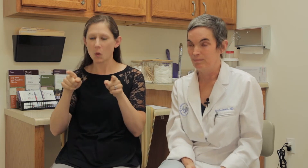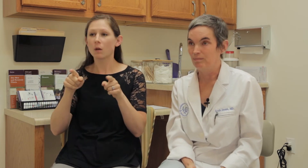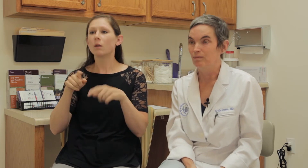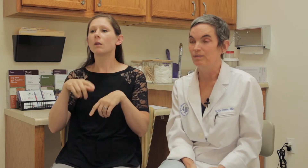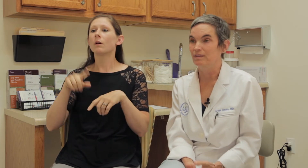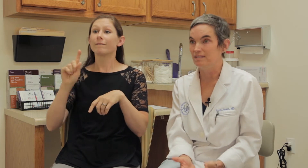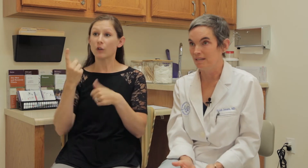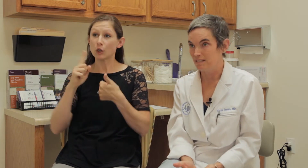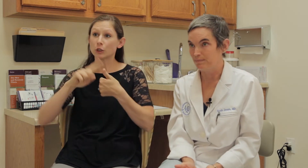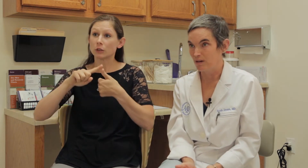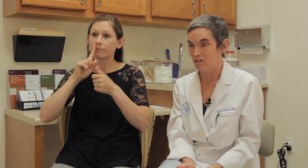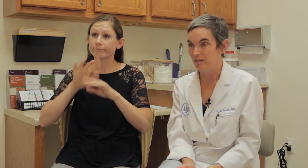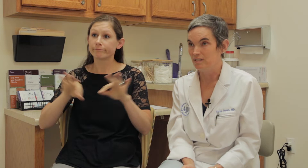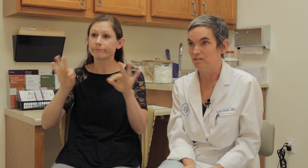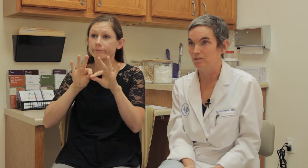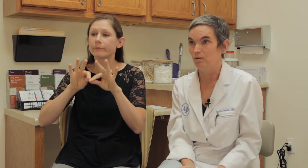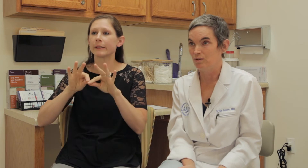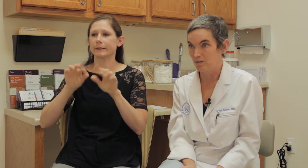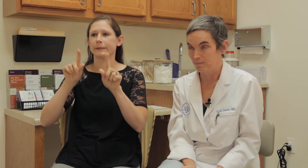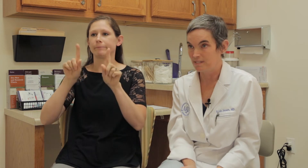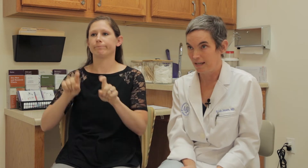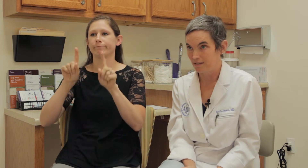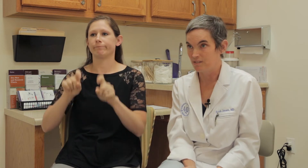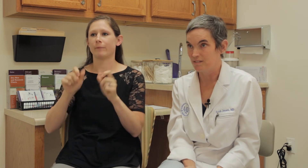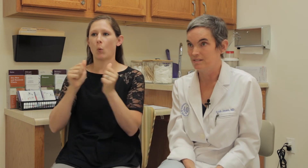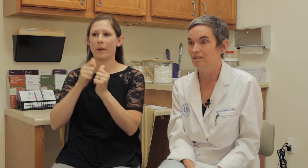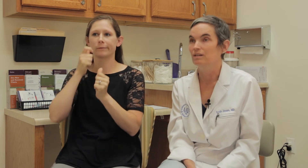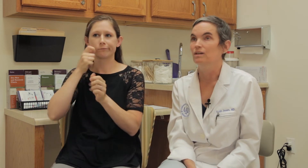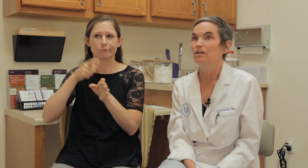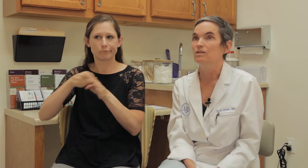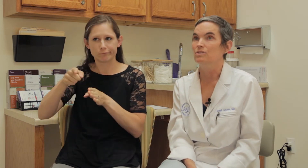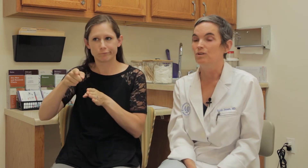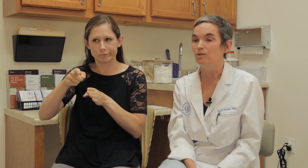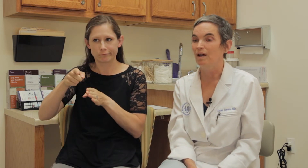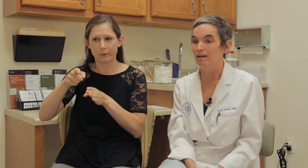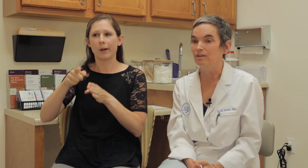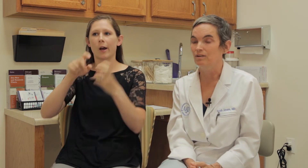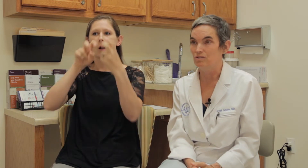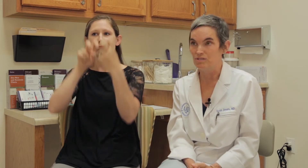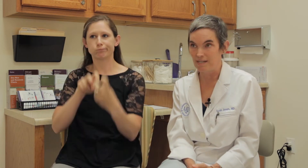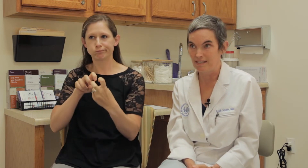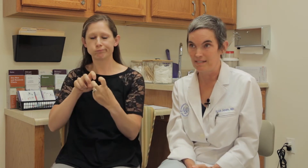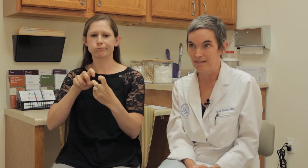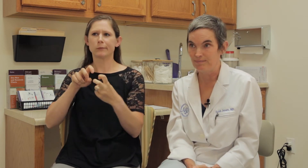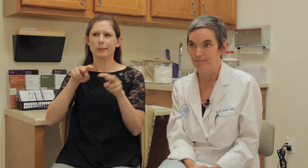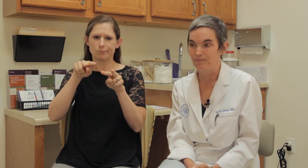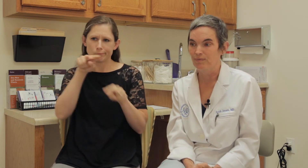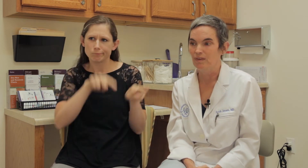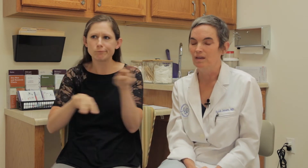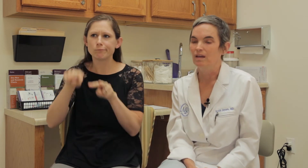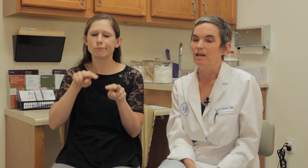with the skin specialist or dermatologist so you have an understanding.